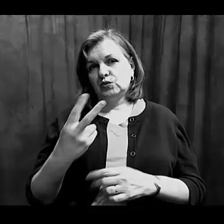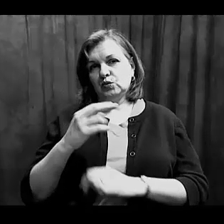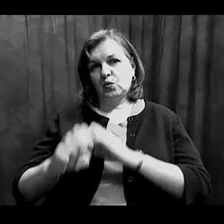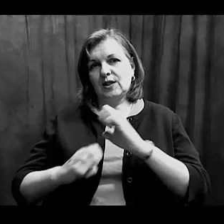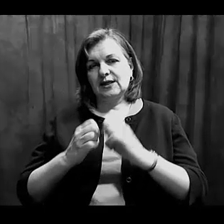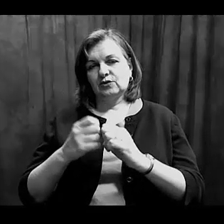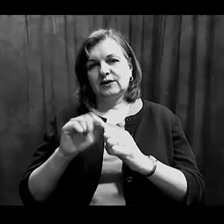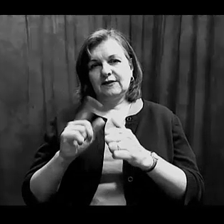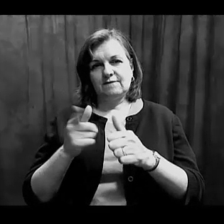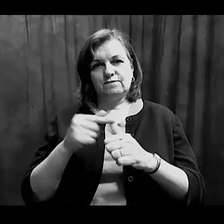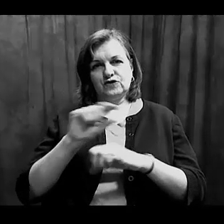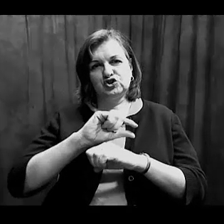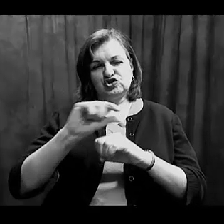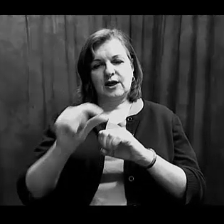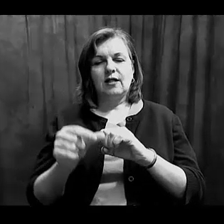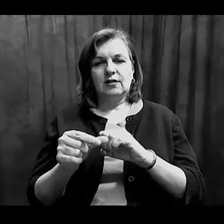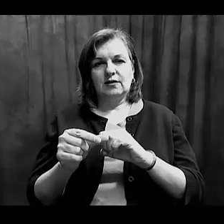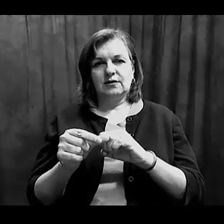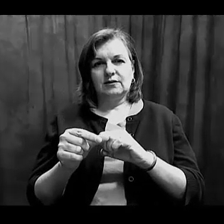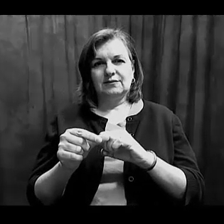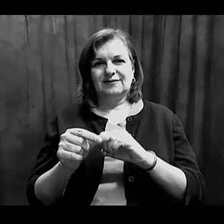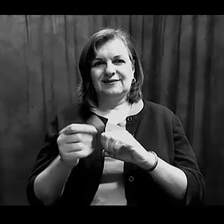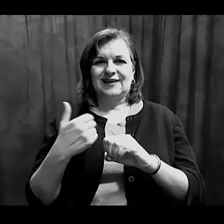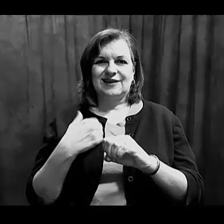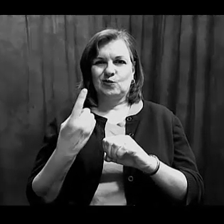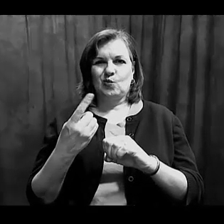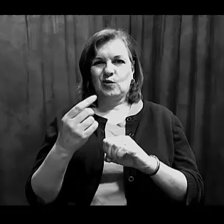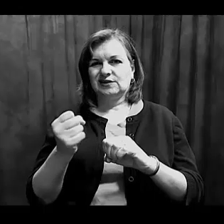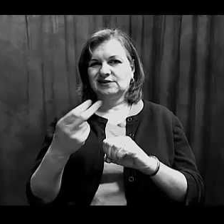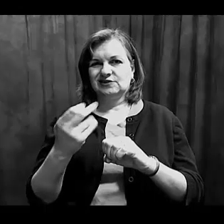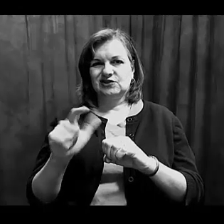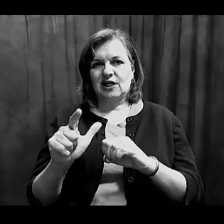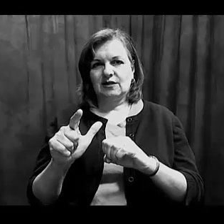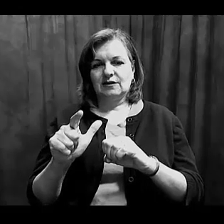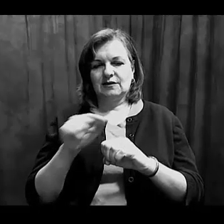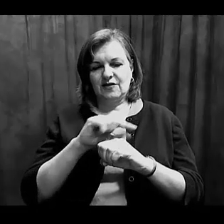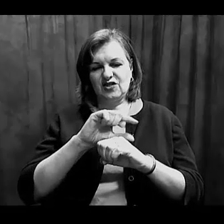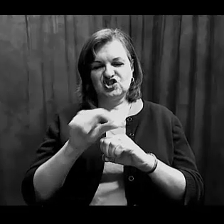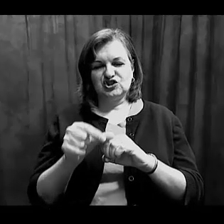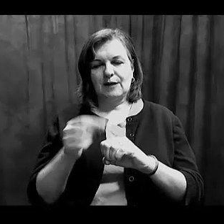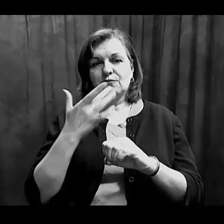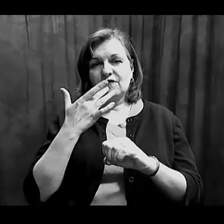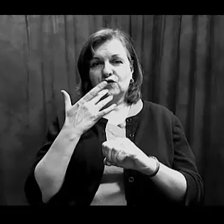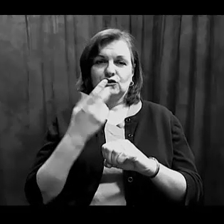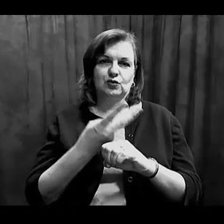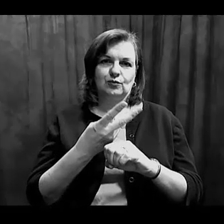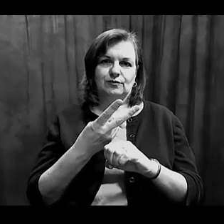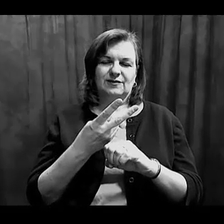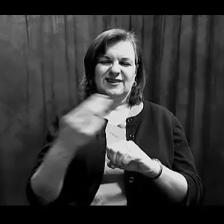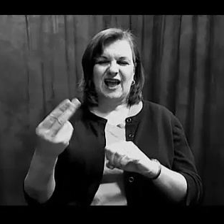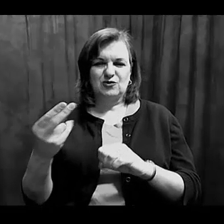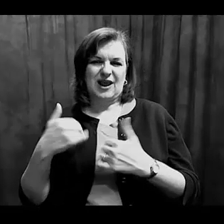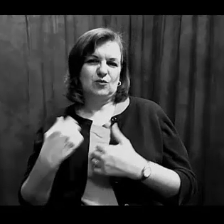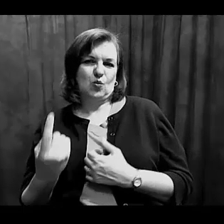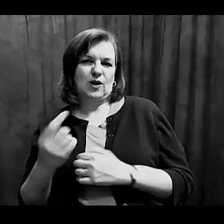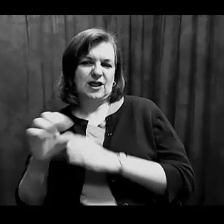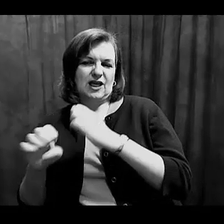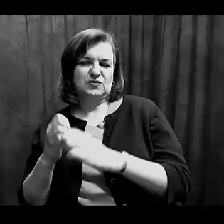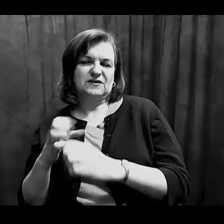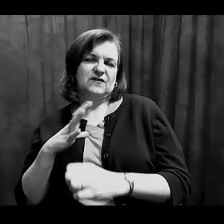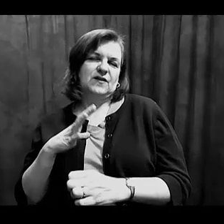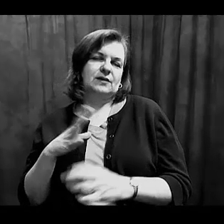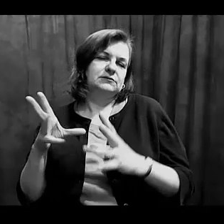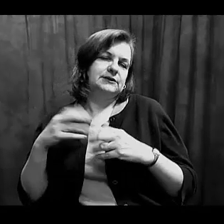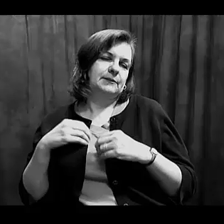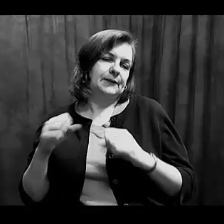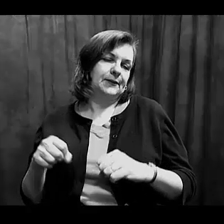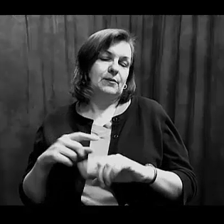2 electrons in this outside shell -- it only has one shell that shell prefers to have 2 electrons - it has one that's OK it'll deal with